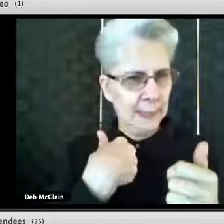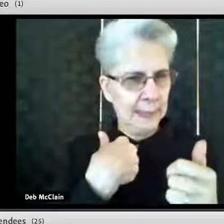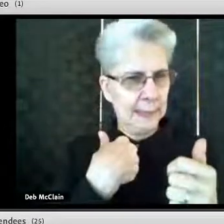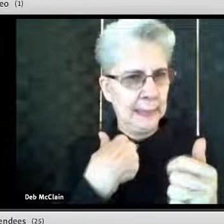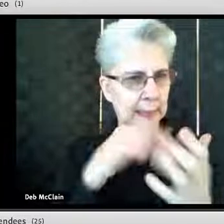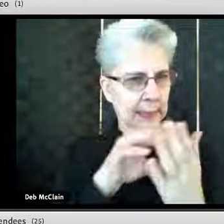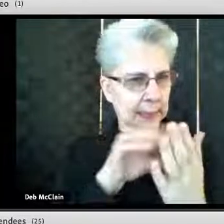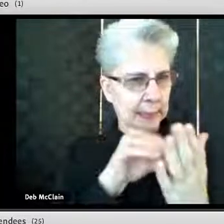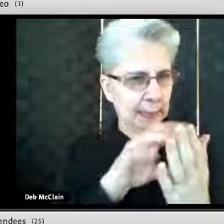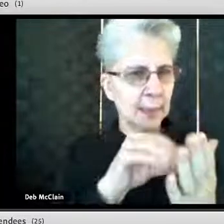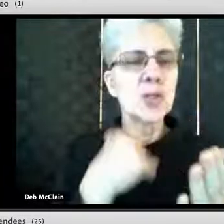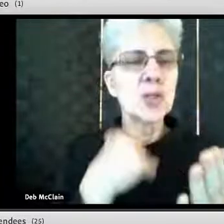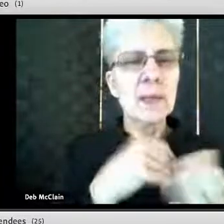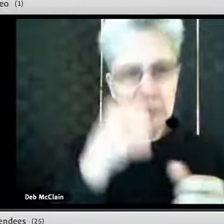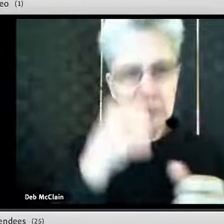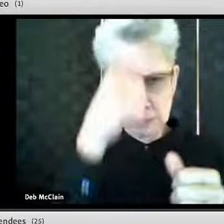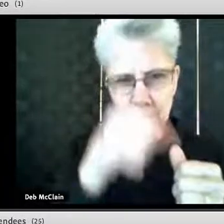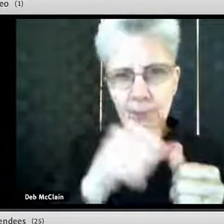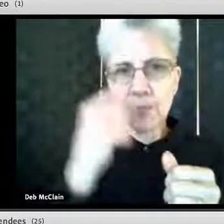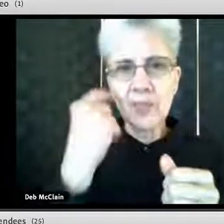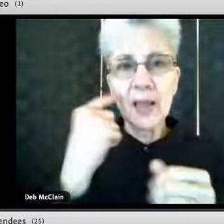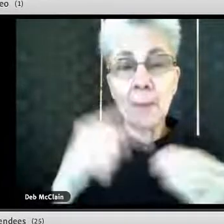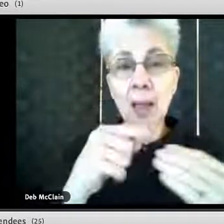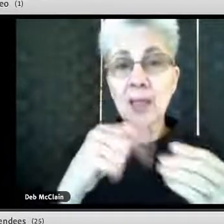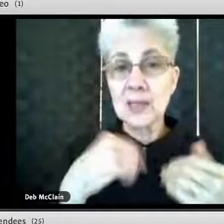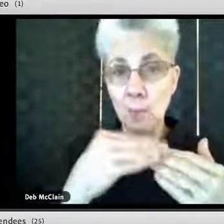So we have to keep thinking about this as we move forward.